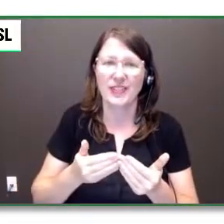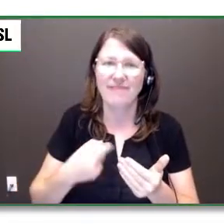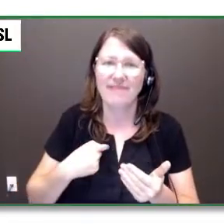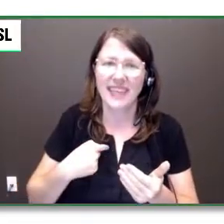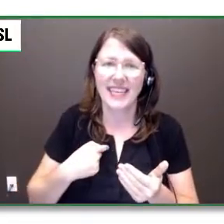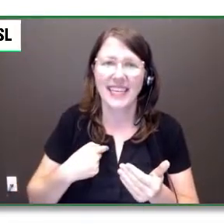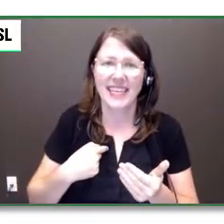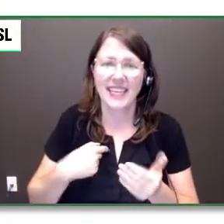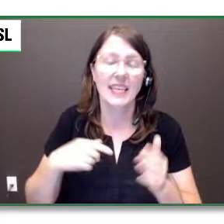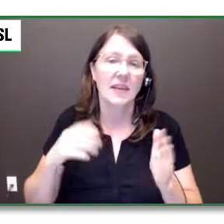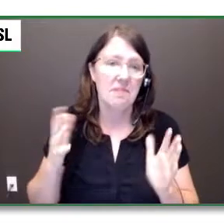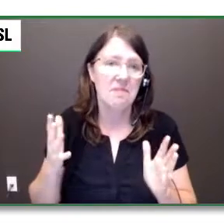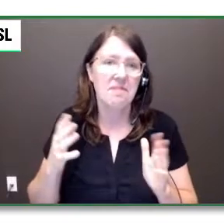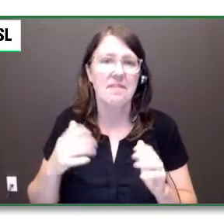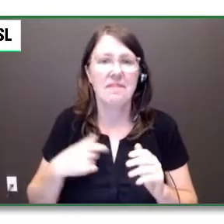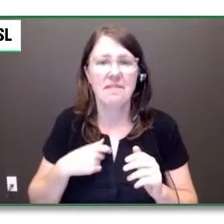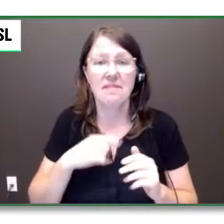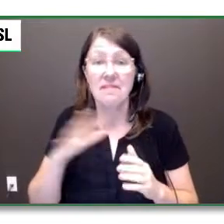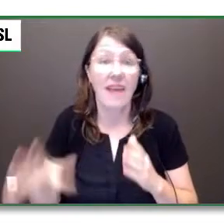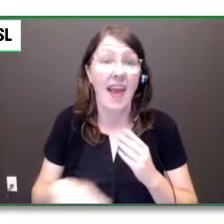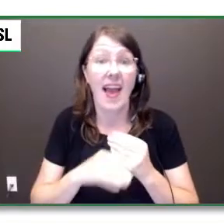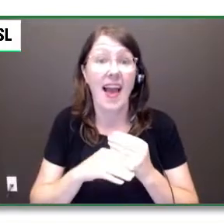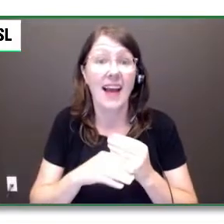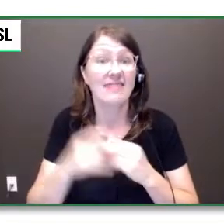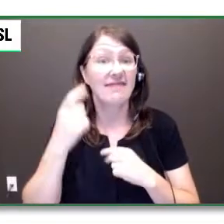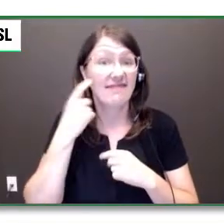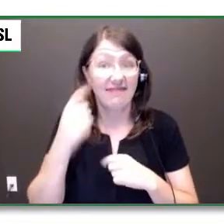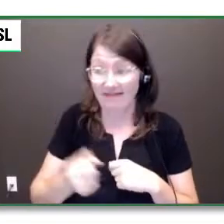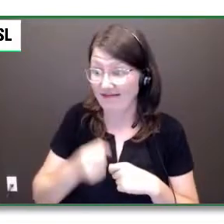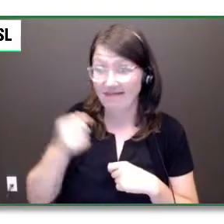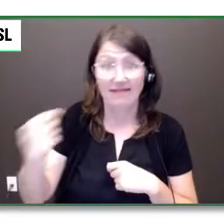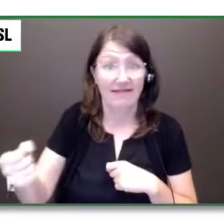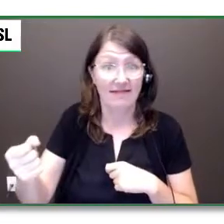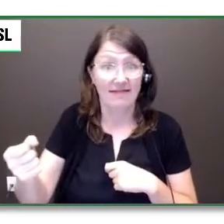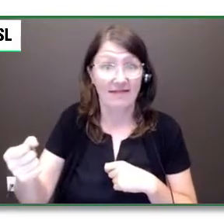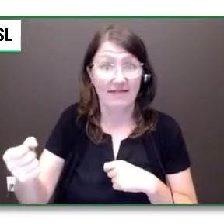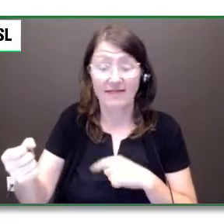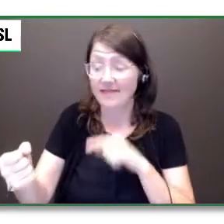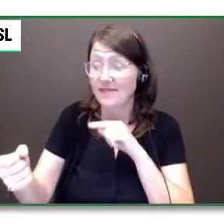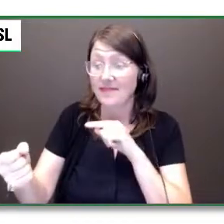recently started was a position as the par uh Project Manager for the